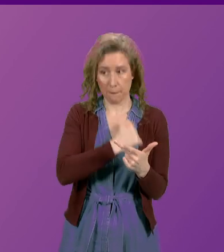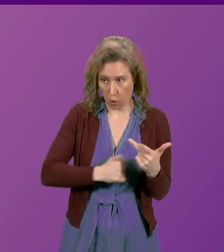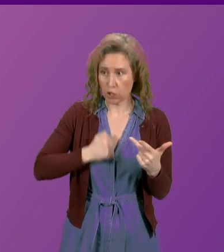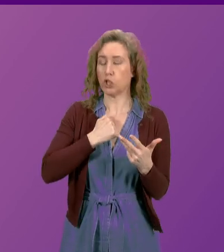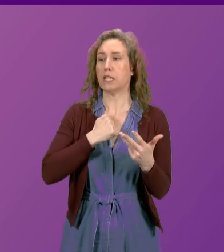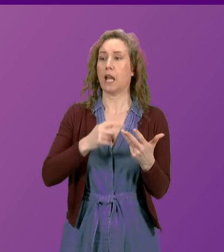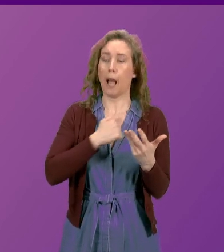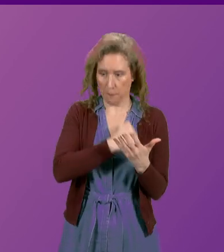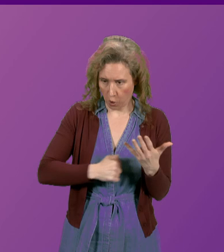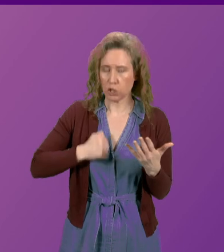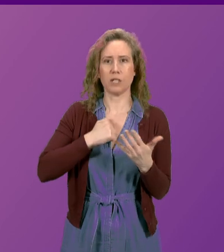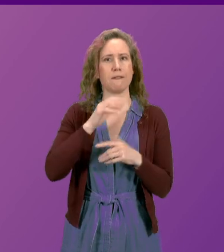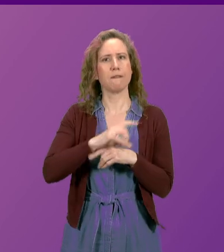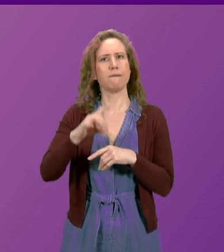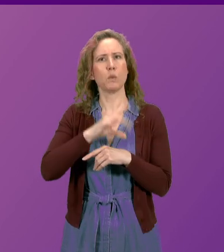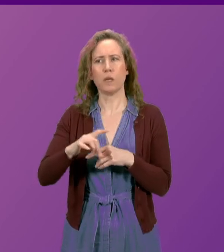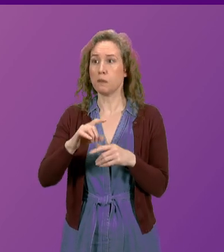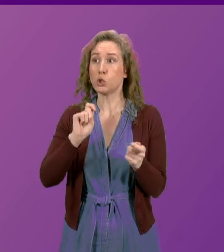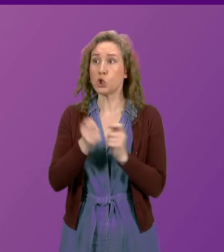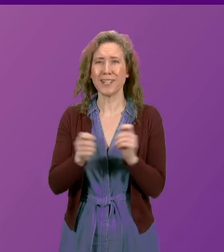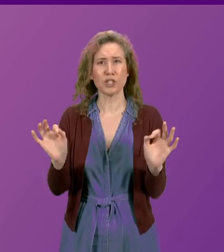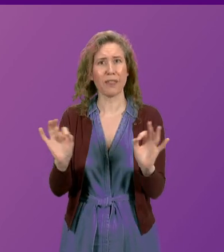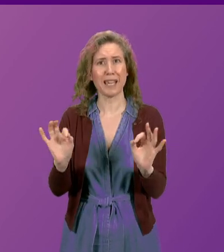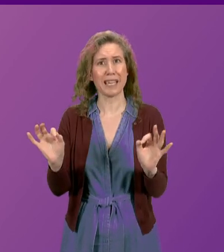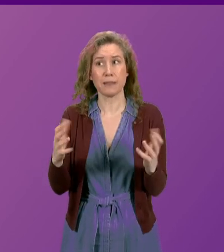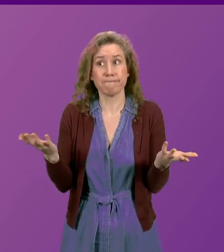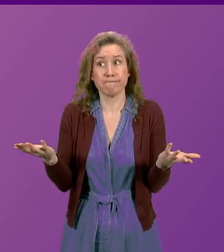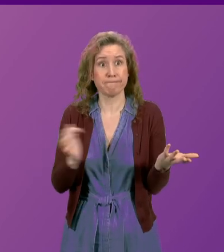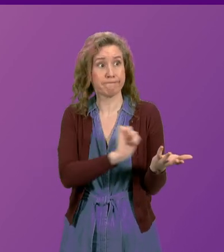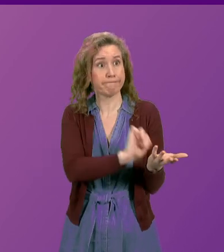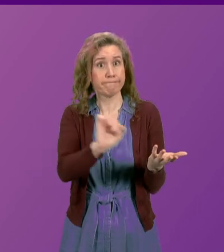the week after and the week after that, and nothing changes in people’s lived experience.